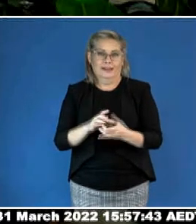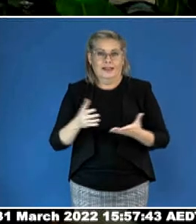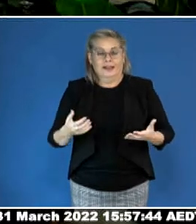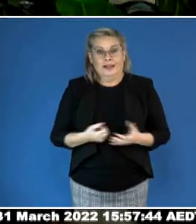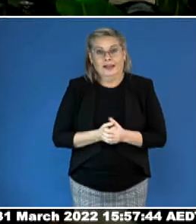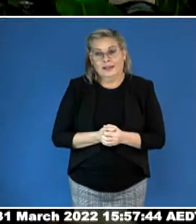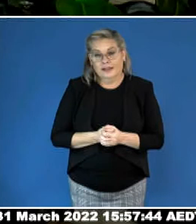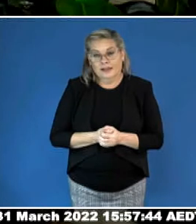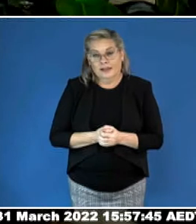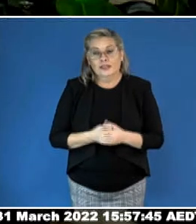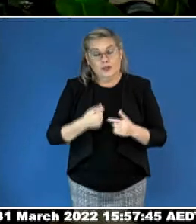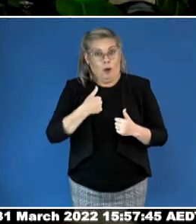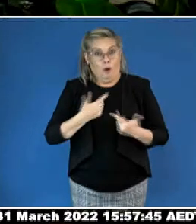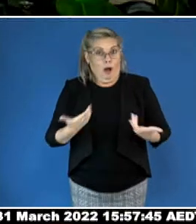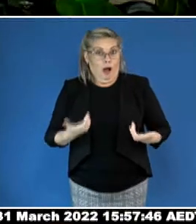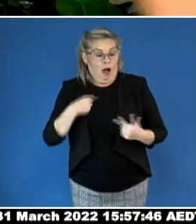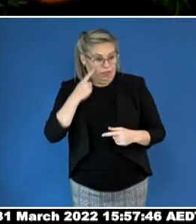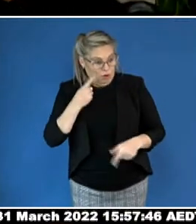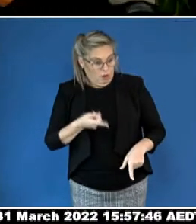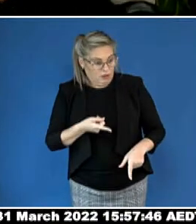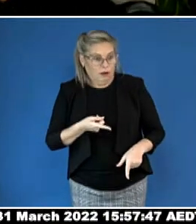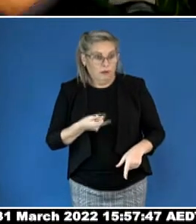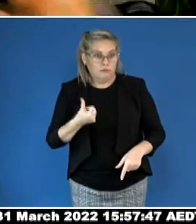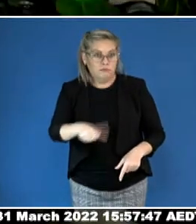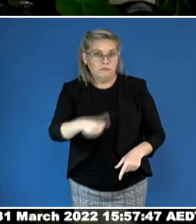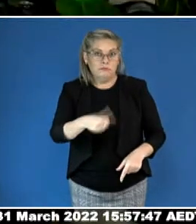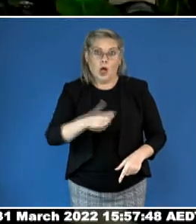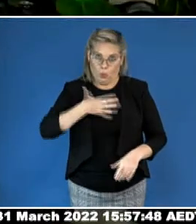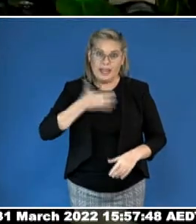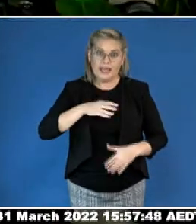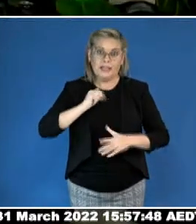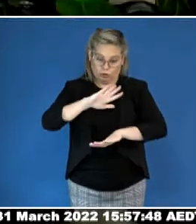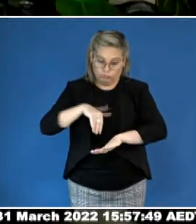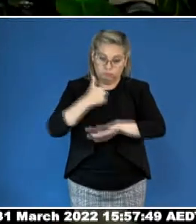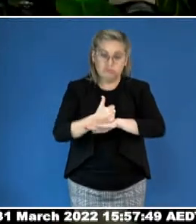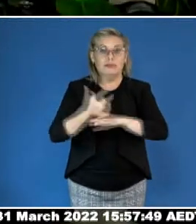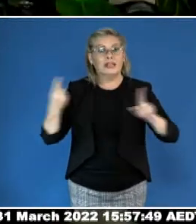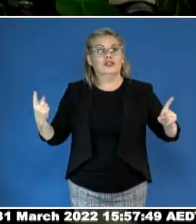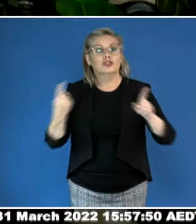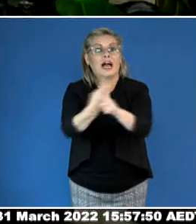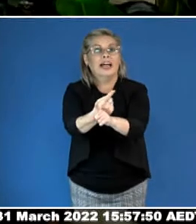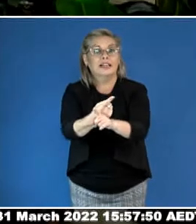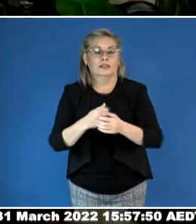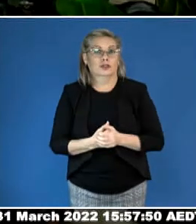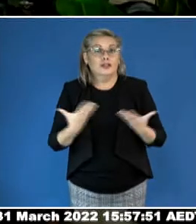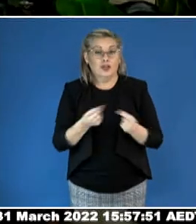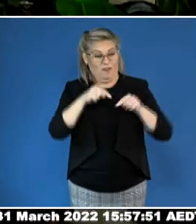And, therefore, I began to see the beginning of change. Since then, when we have hosted thousands of ladybugs at events.